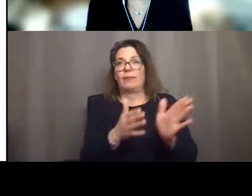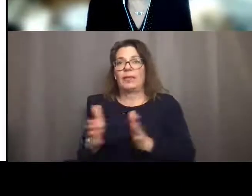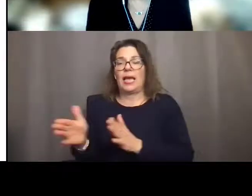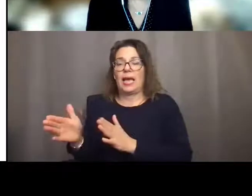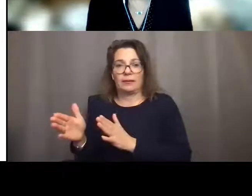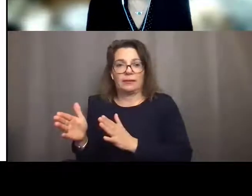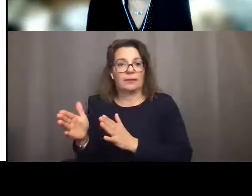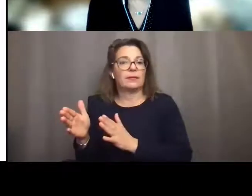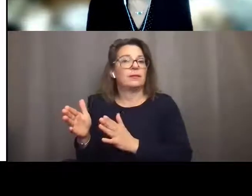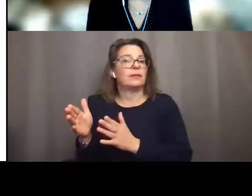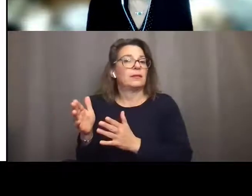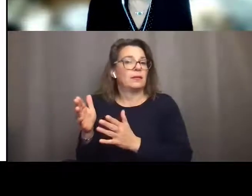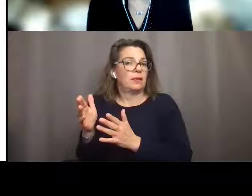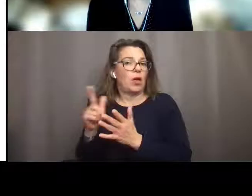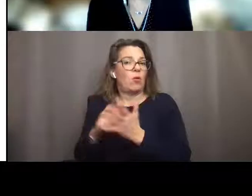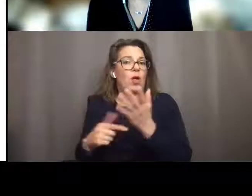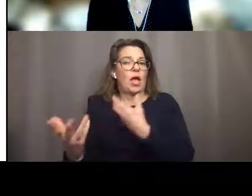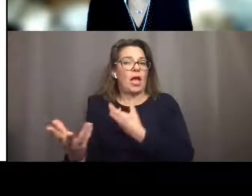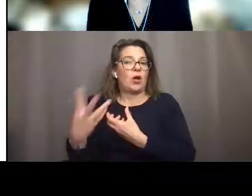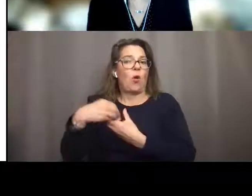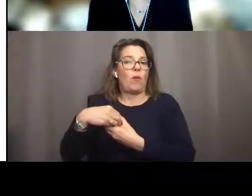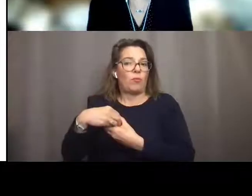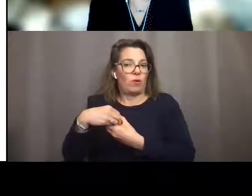or they need to incorporate rigor into their training plans.